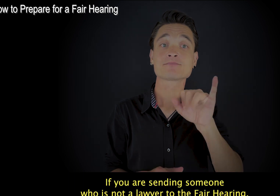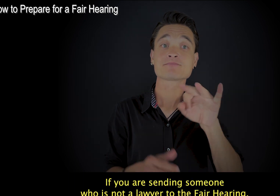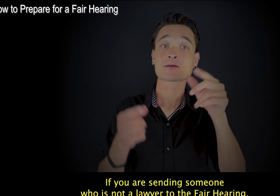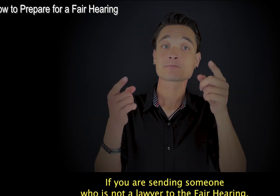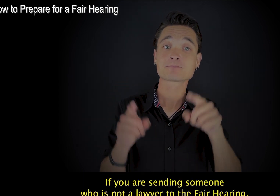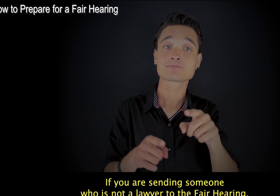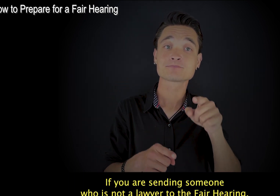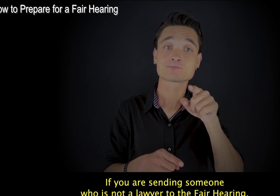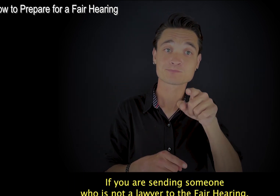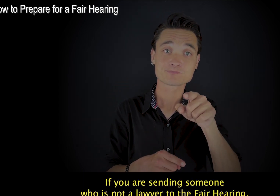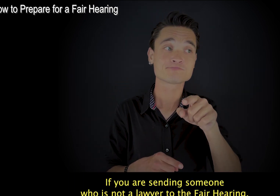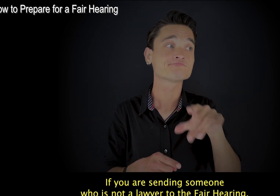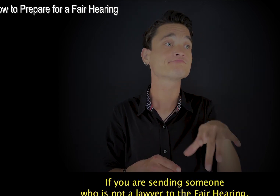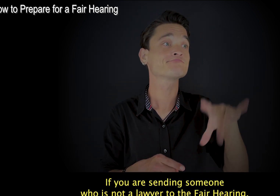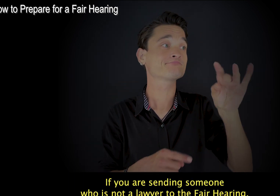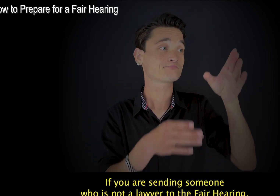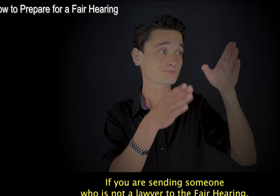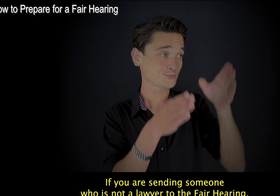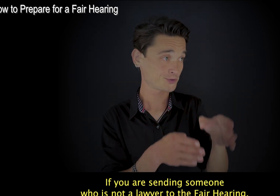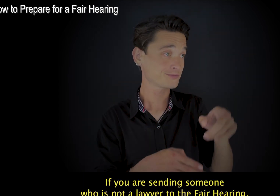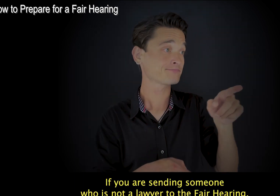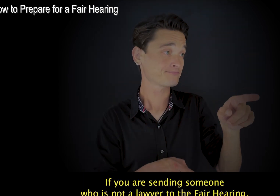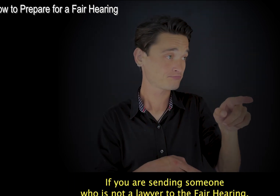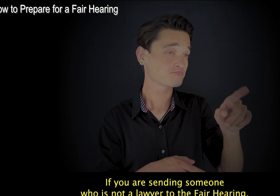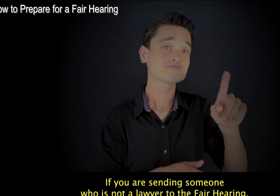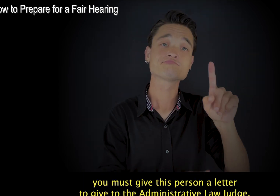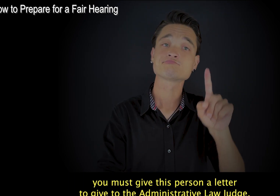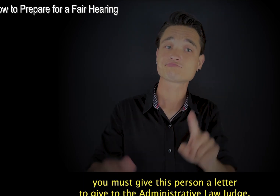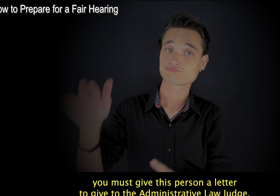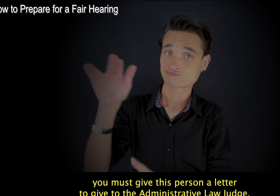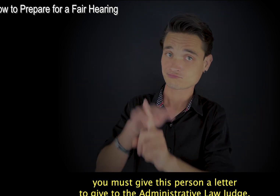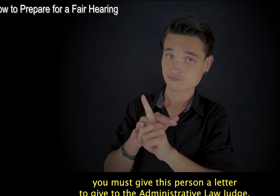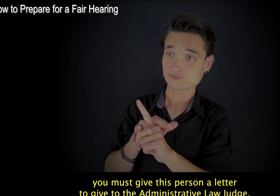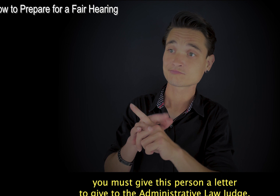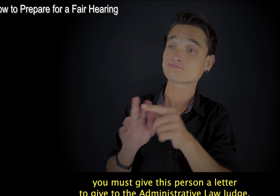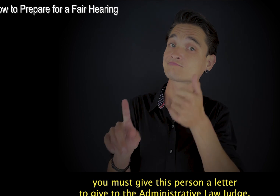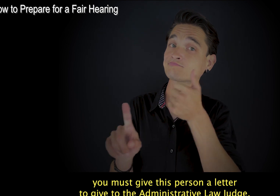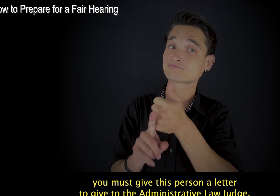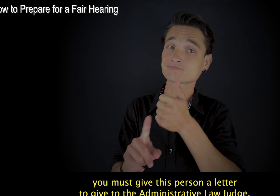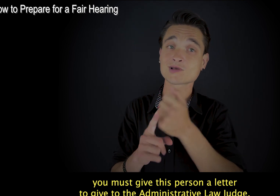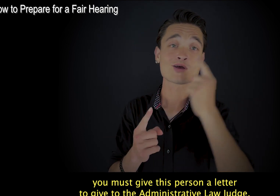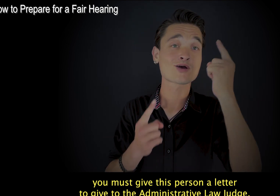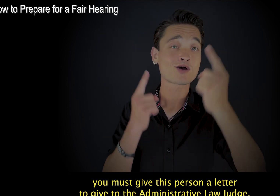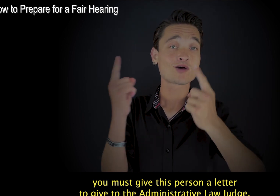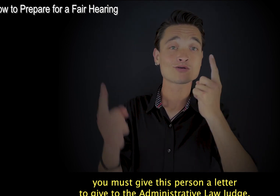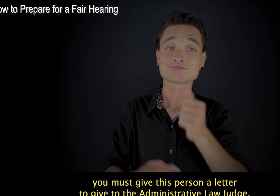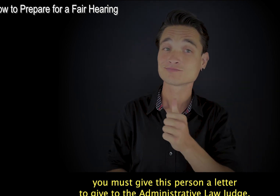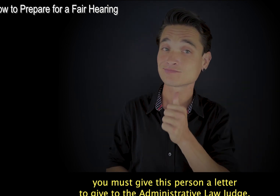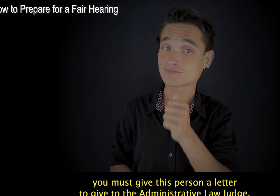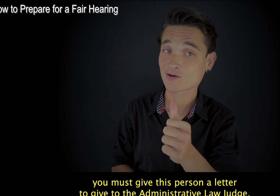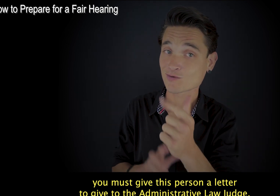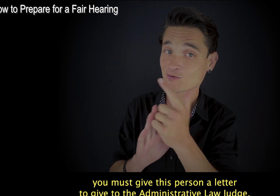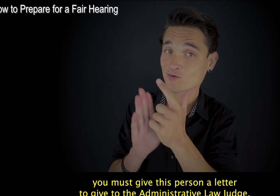If you are sending someone who is not a lawyer to the Fair Hearing, you must give this person a letter to give to the Administrative Law Judge.